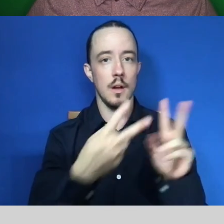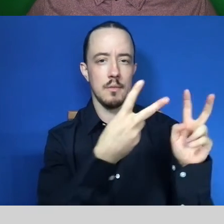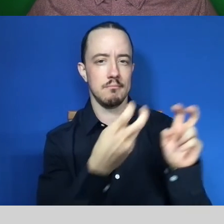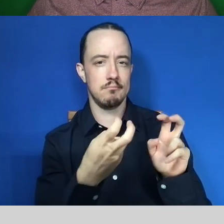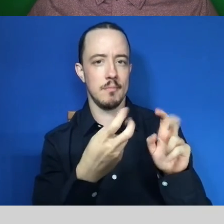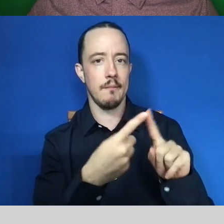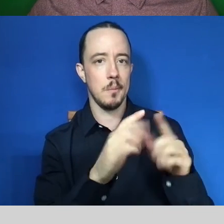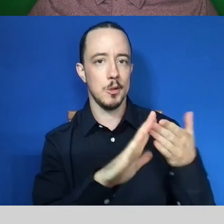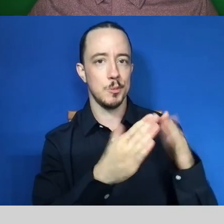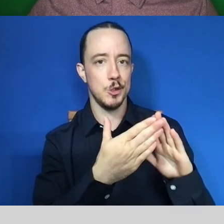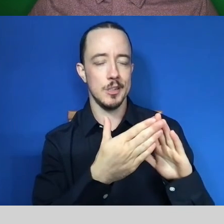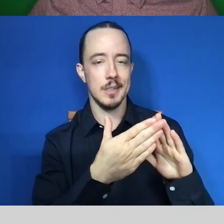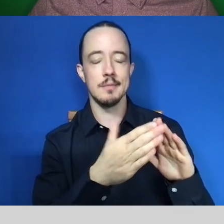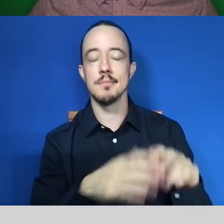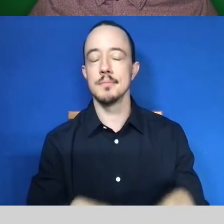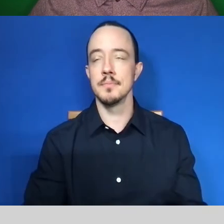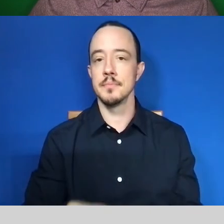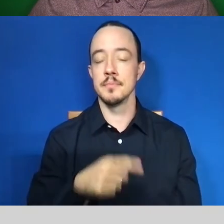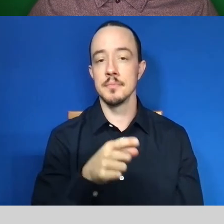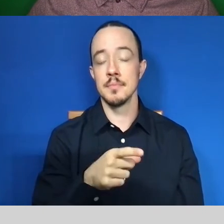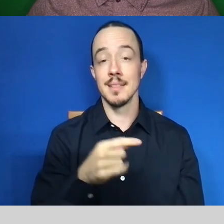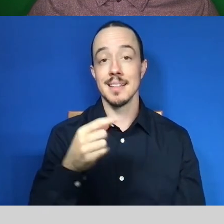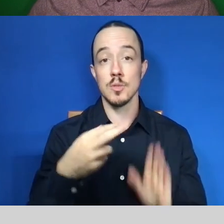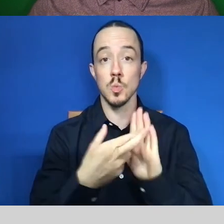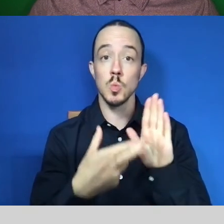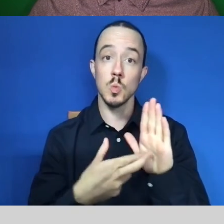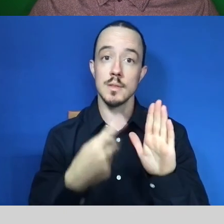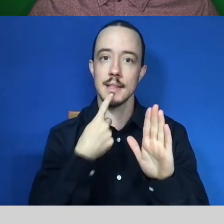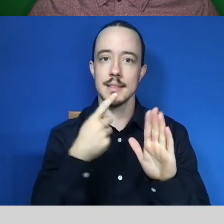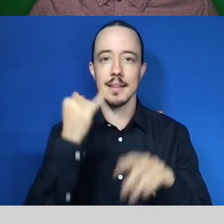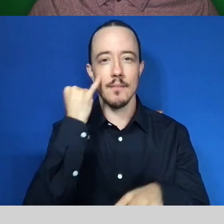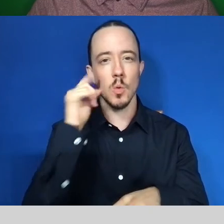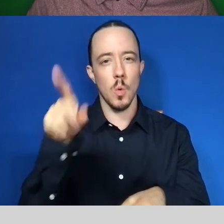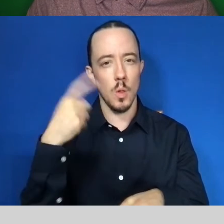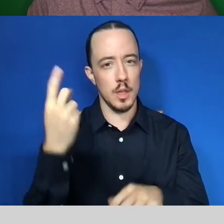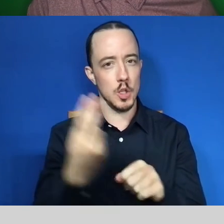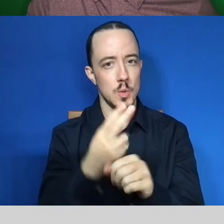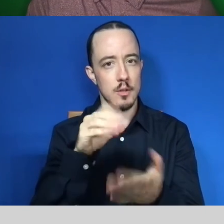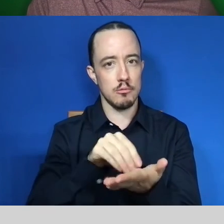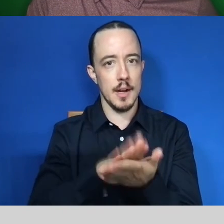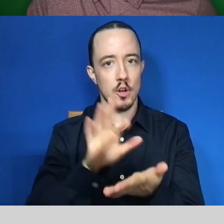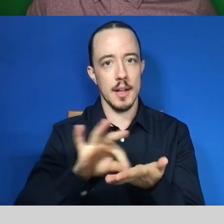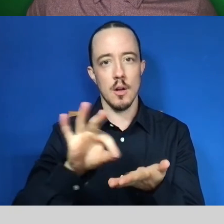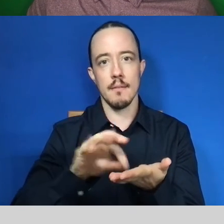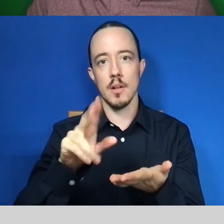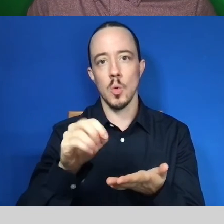Here's another example rule I pulled from the community rule set for Django. This rule ensures that if you're only using the record count